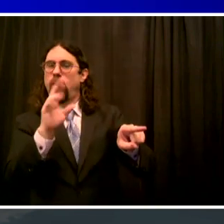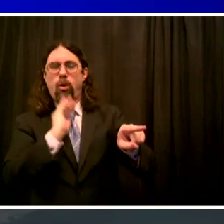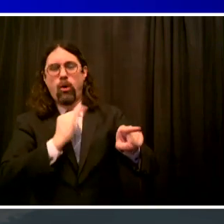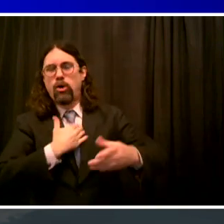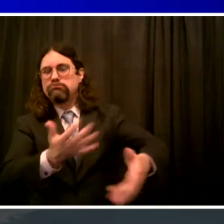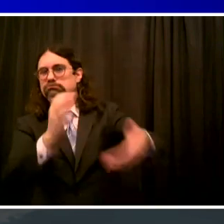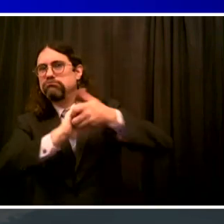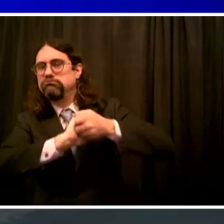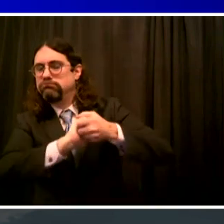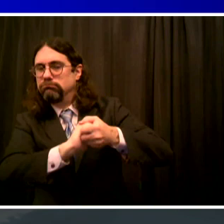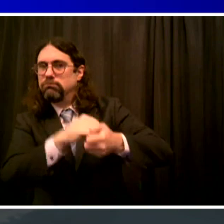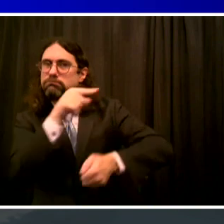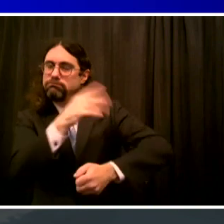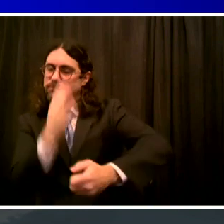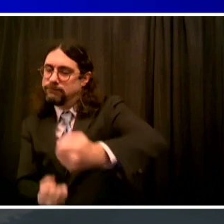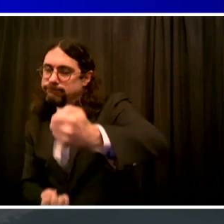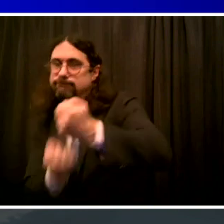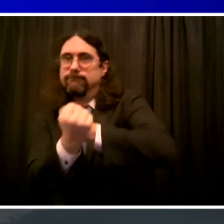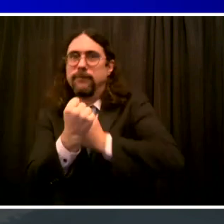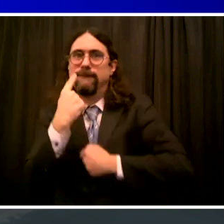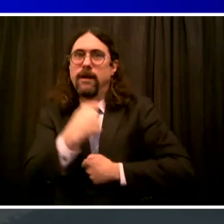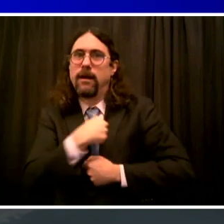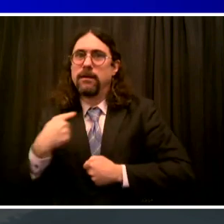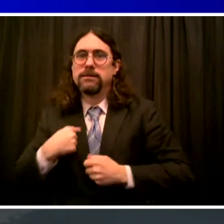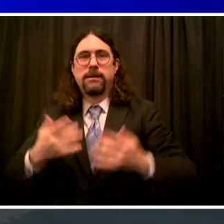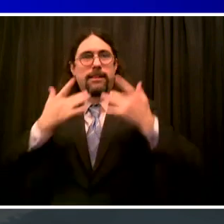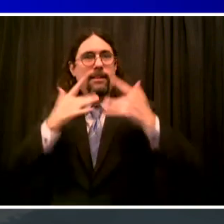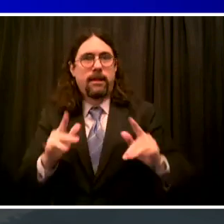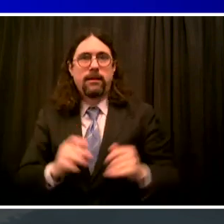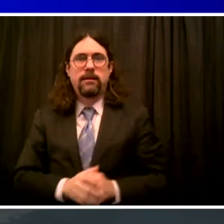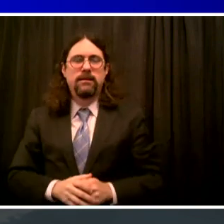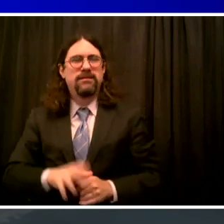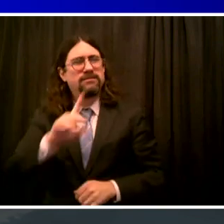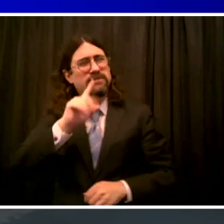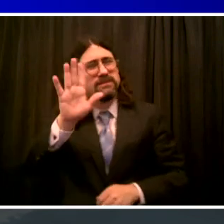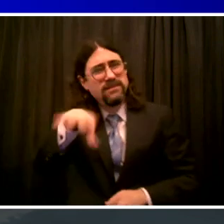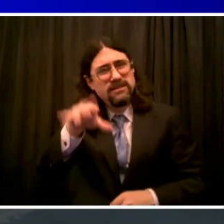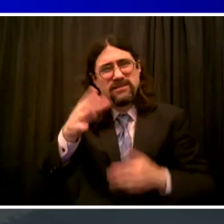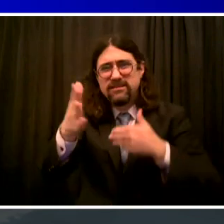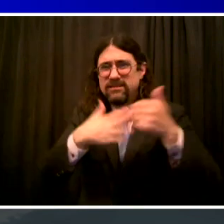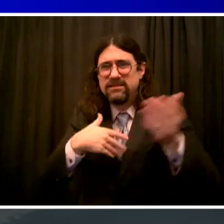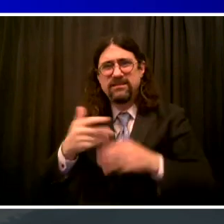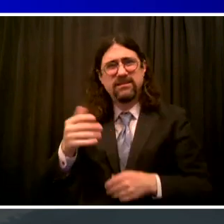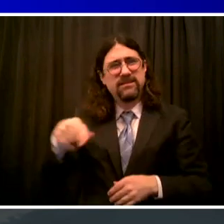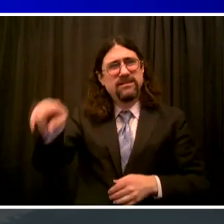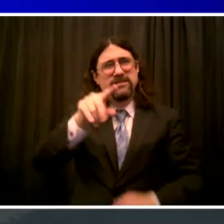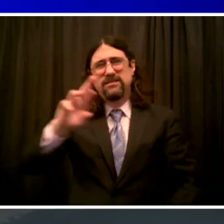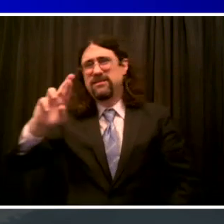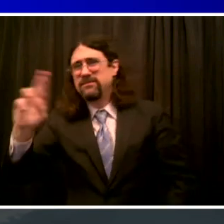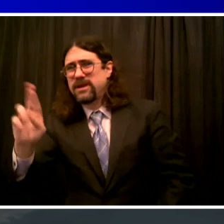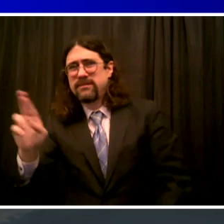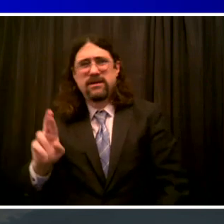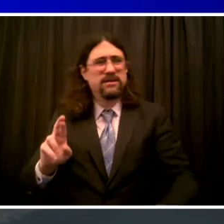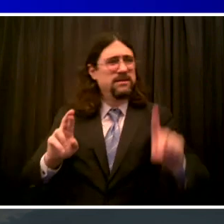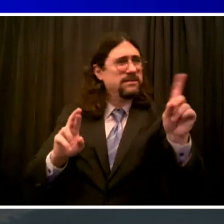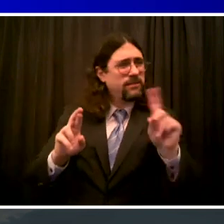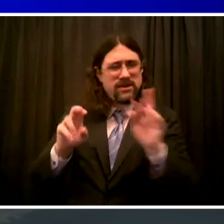BUT WE ALSO KNOW CITIES AND STATE ALL AROUND THE COUNTRY. IT DOESN'T MATTER IF YOU'RE A RED